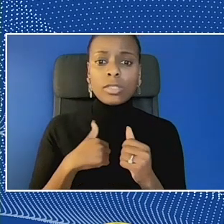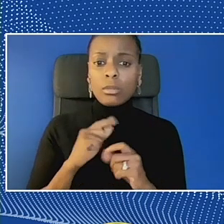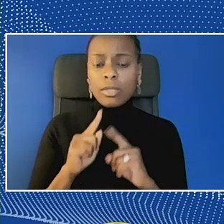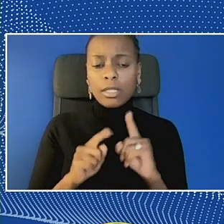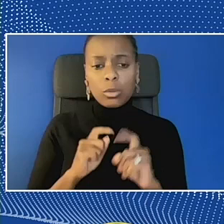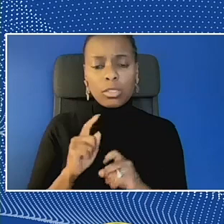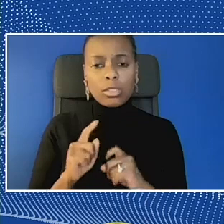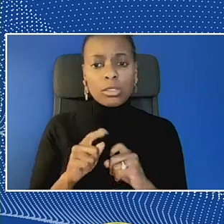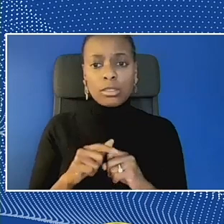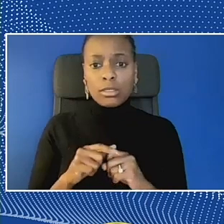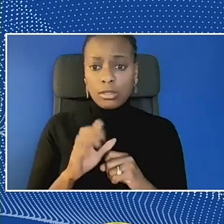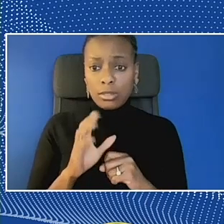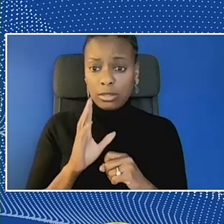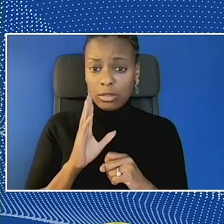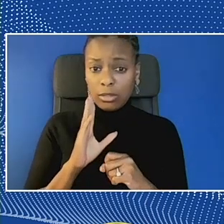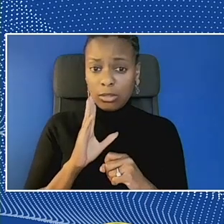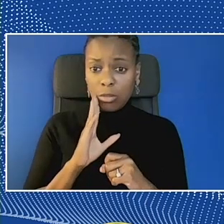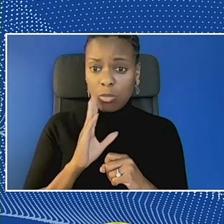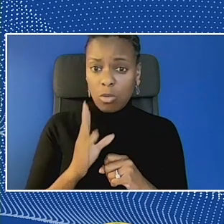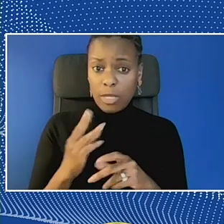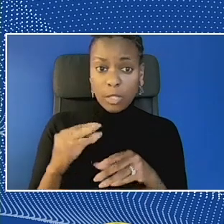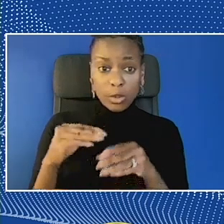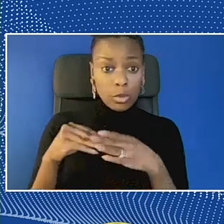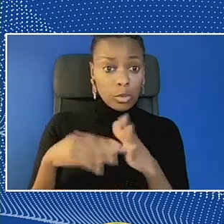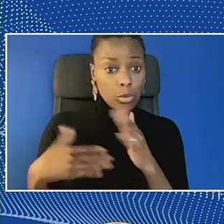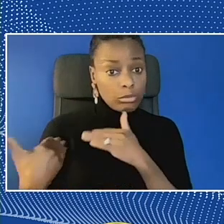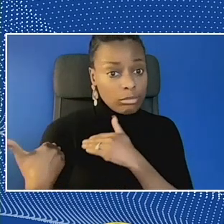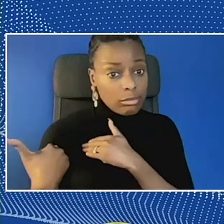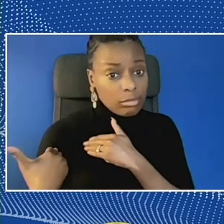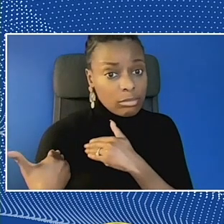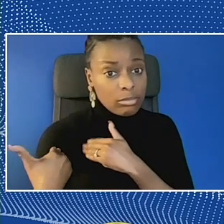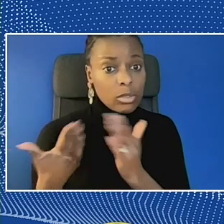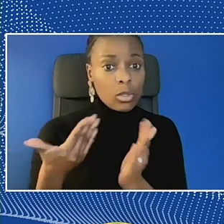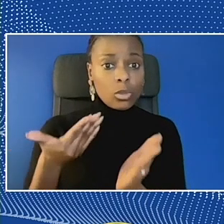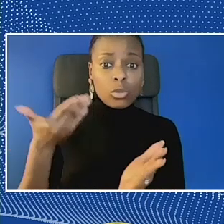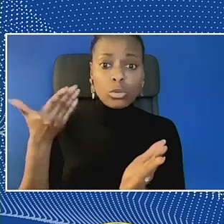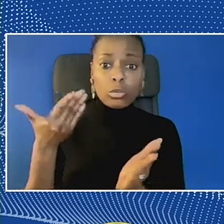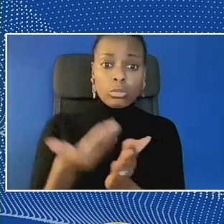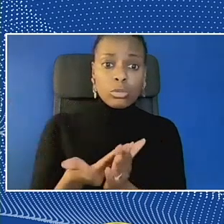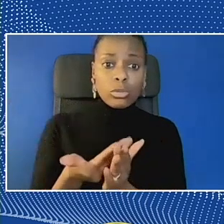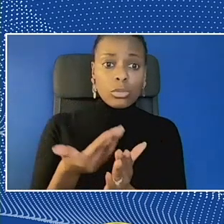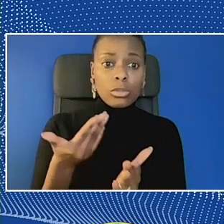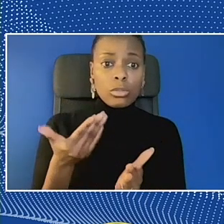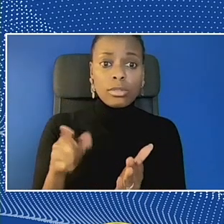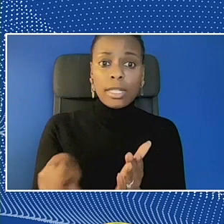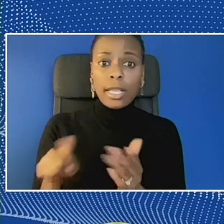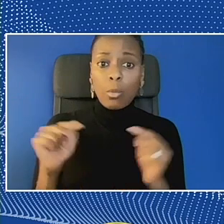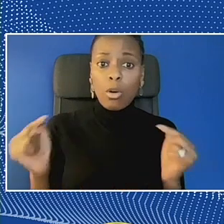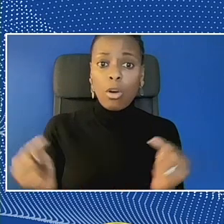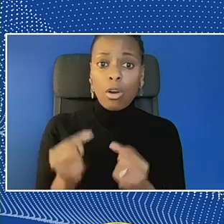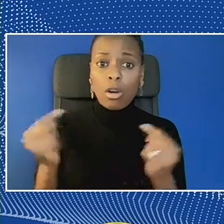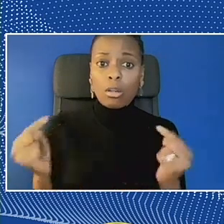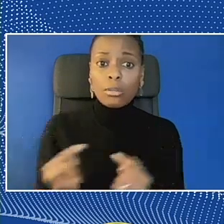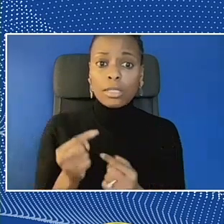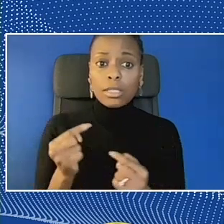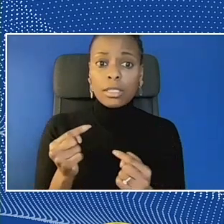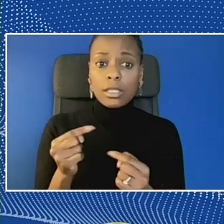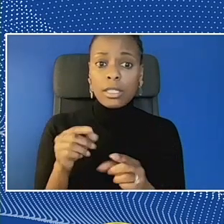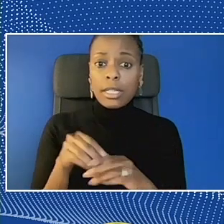going to be on the student to prove they were harmed in the servicer harm?